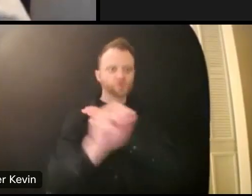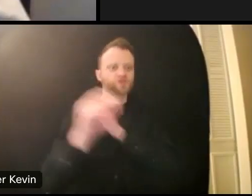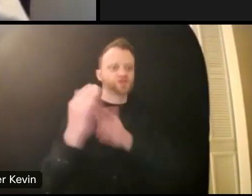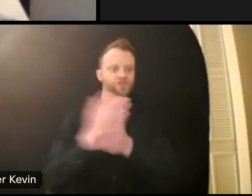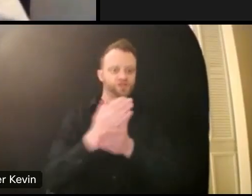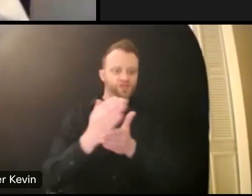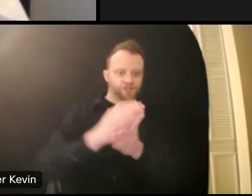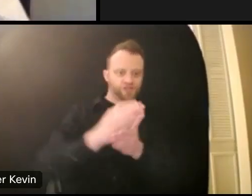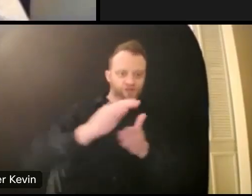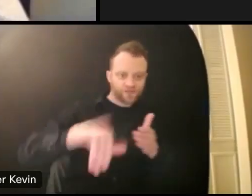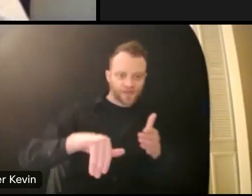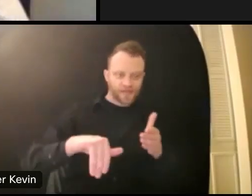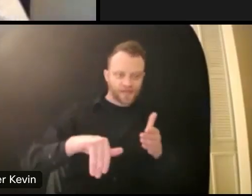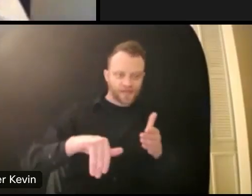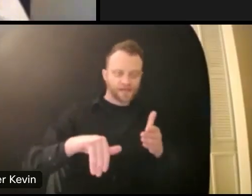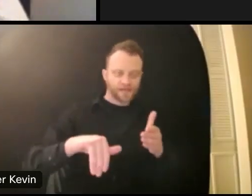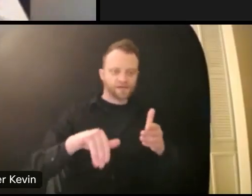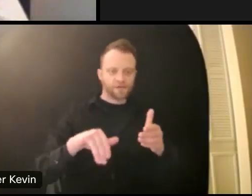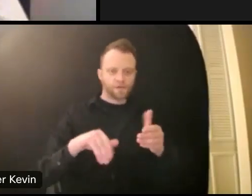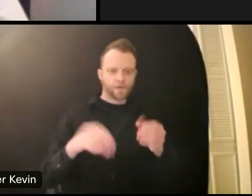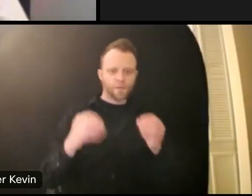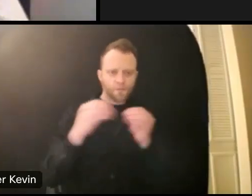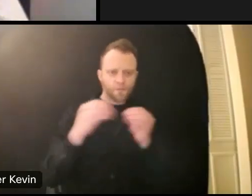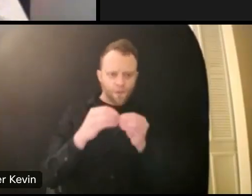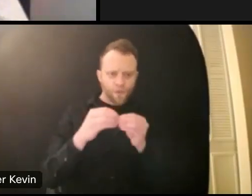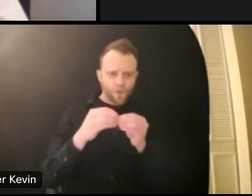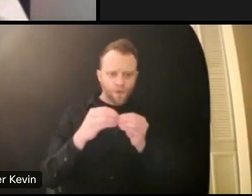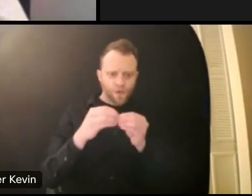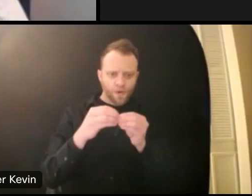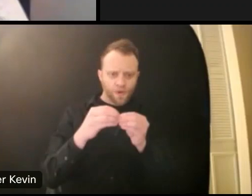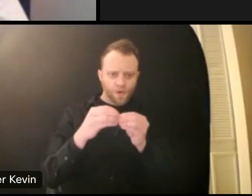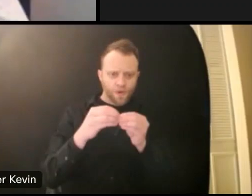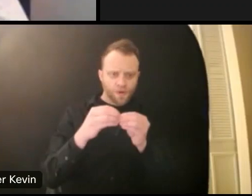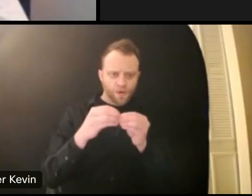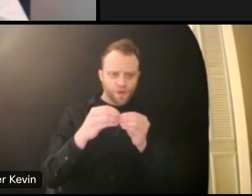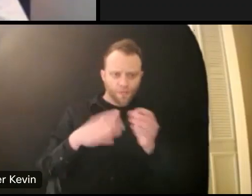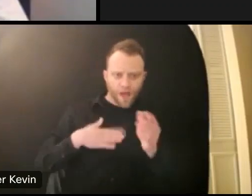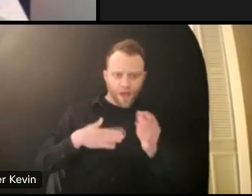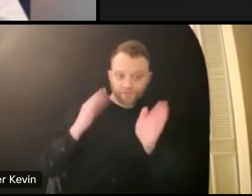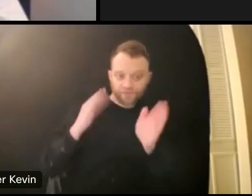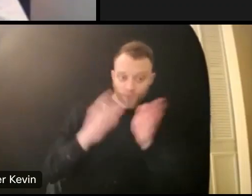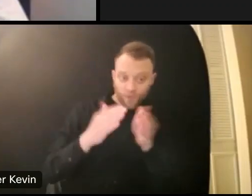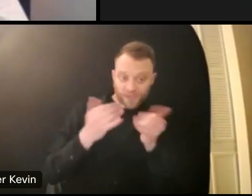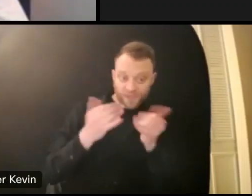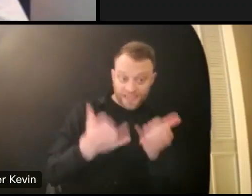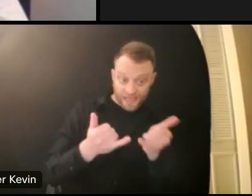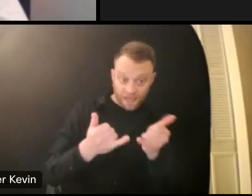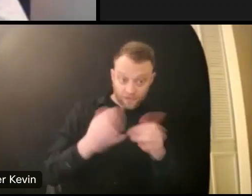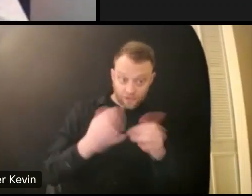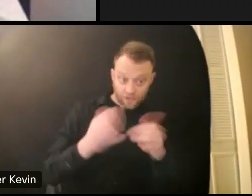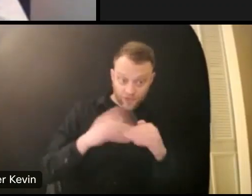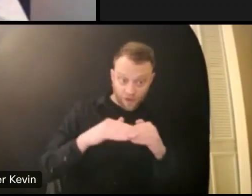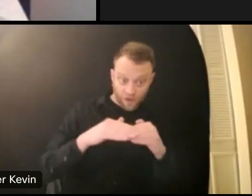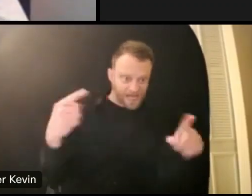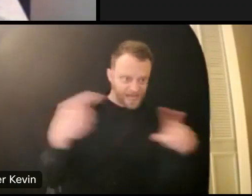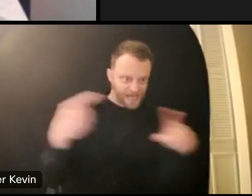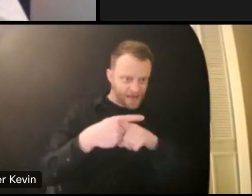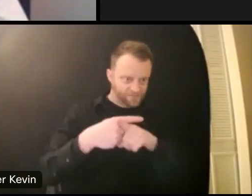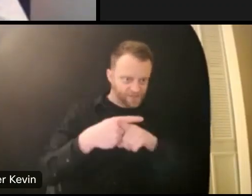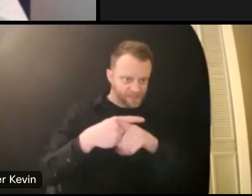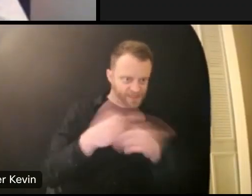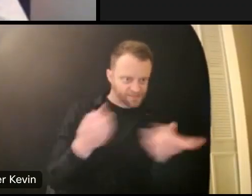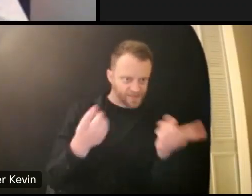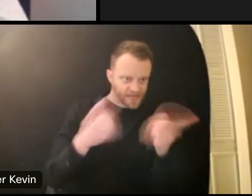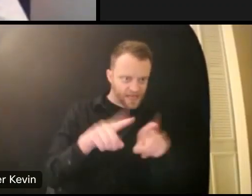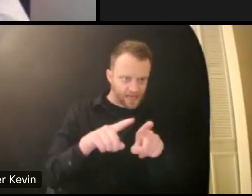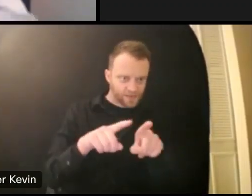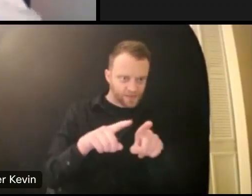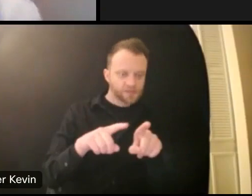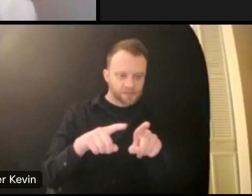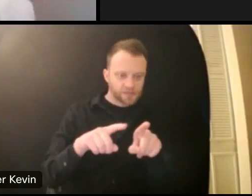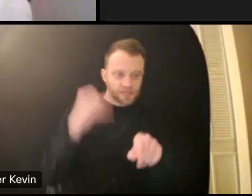towards potential conflicts - if the community only has one opportunity to engage on an issue